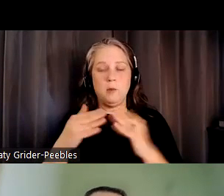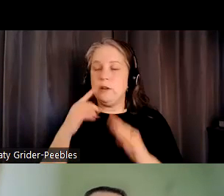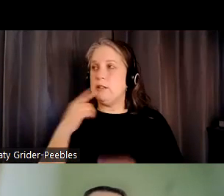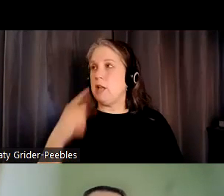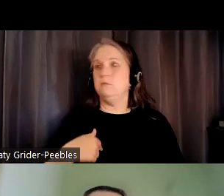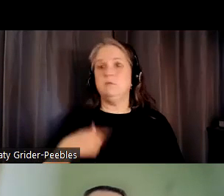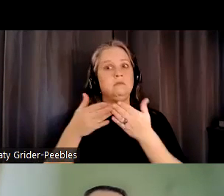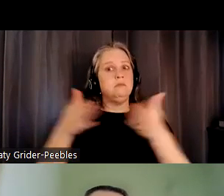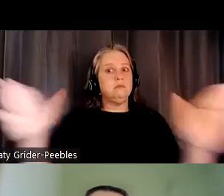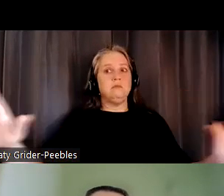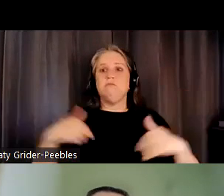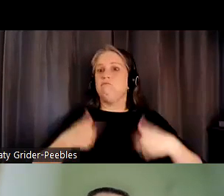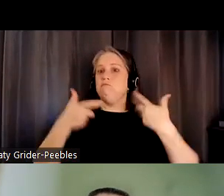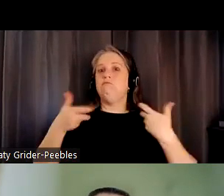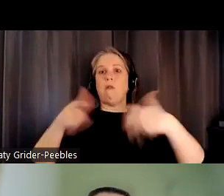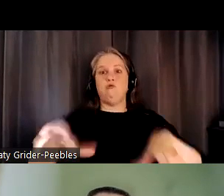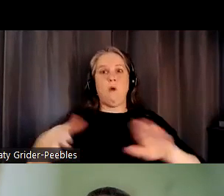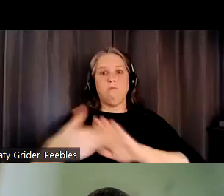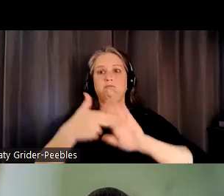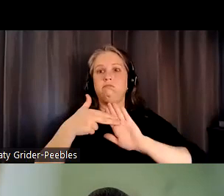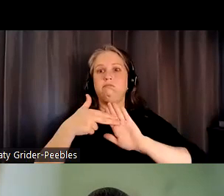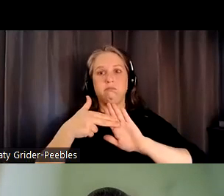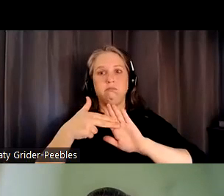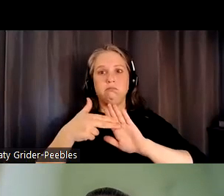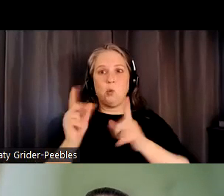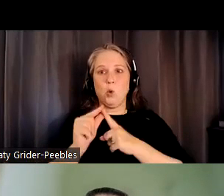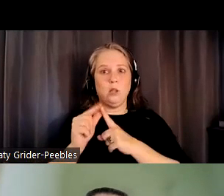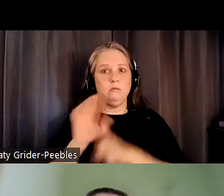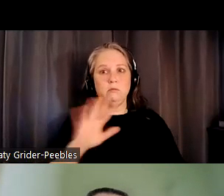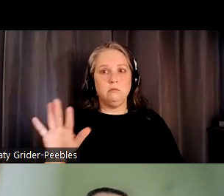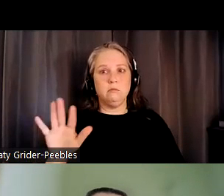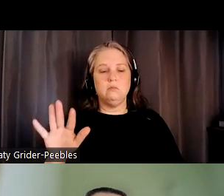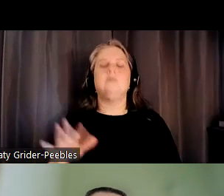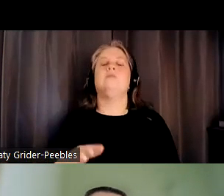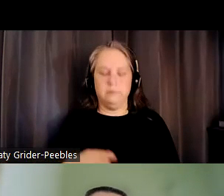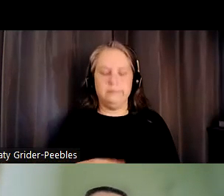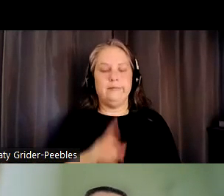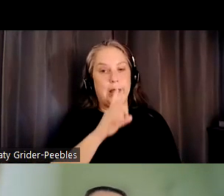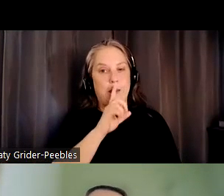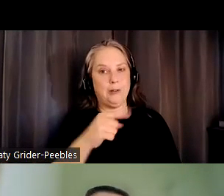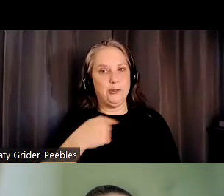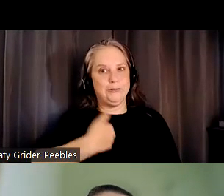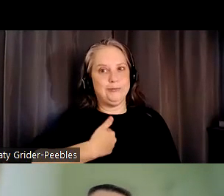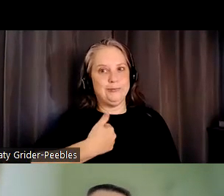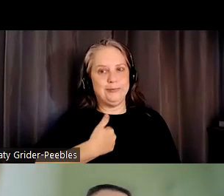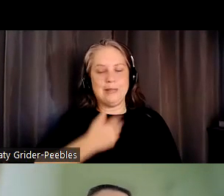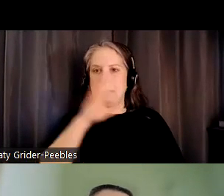that they don't want something worded a certain way, and then I make sure that, that never comes out of my mouth.